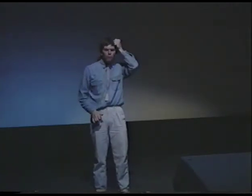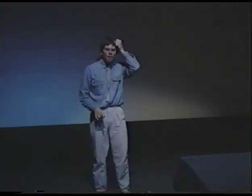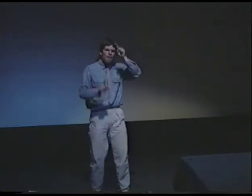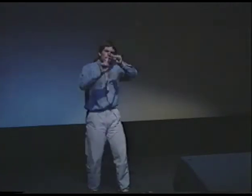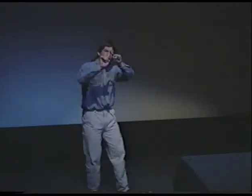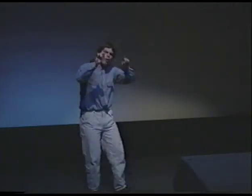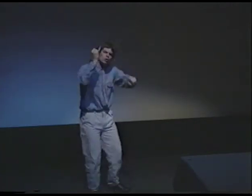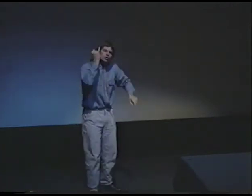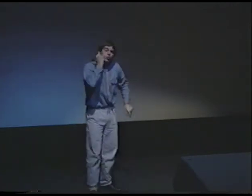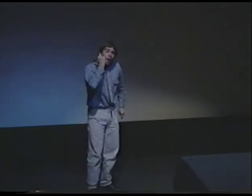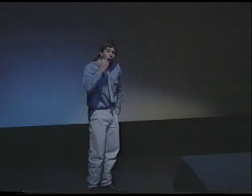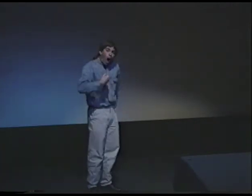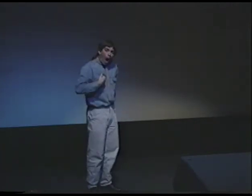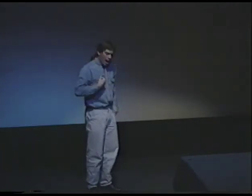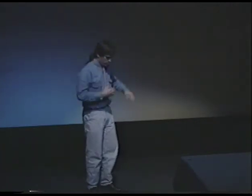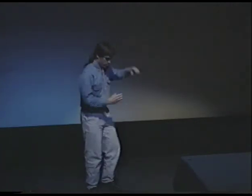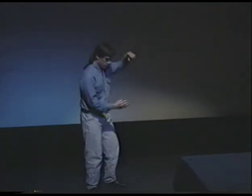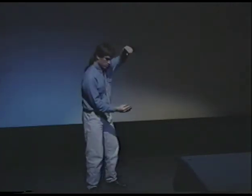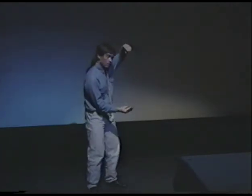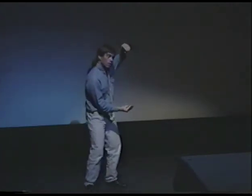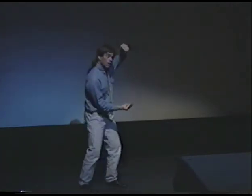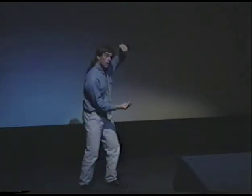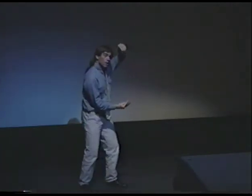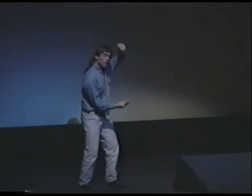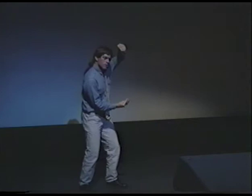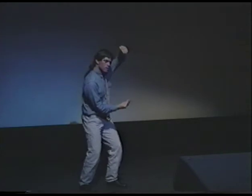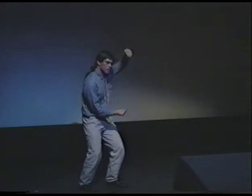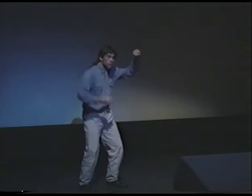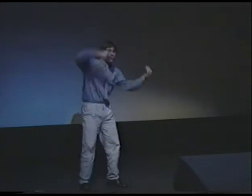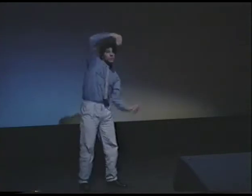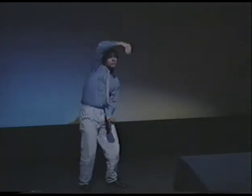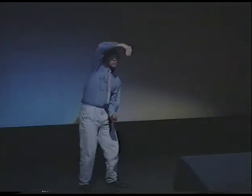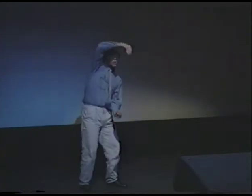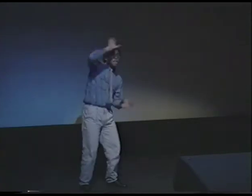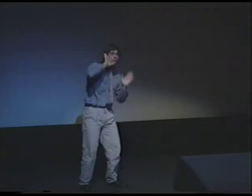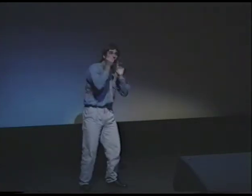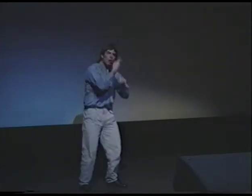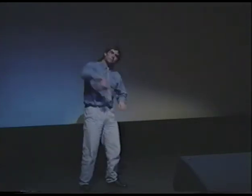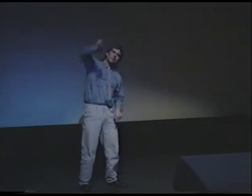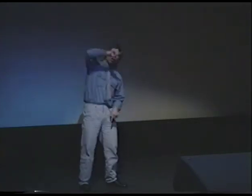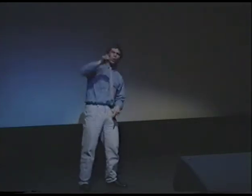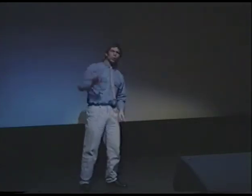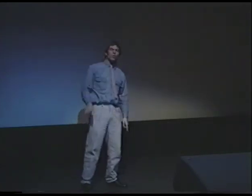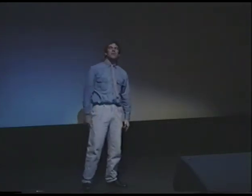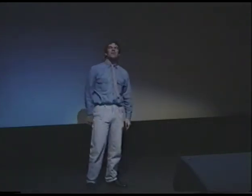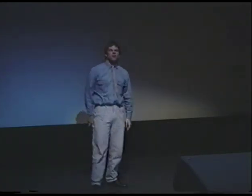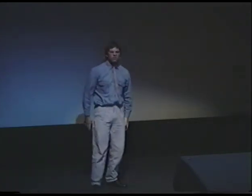It's seen him over and over again. But suppose I turn that picture upside down.